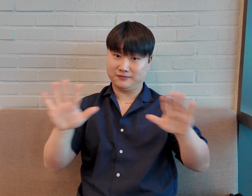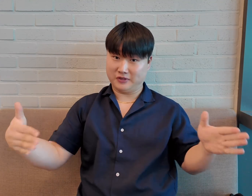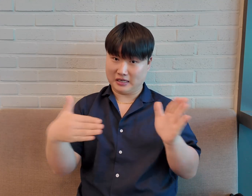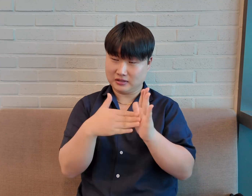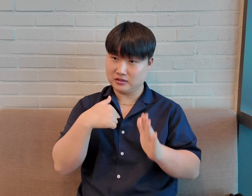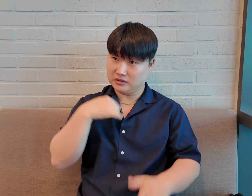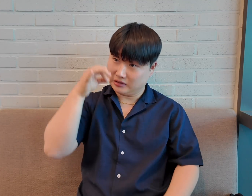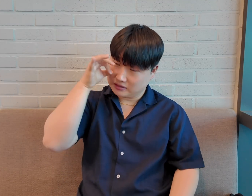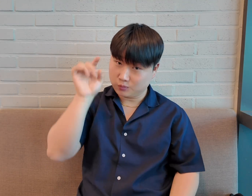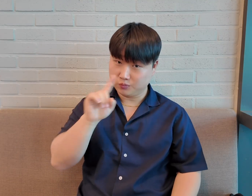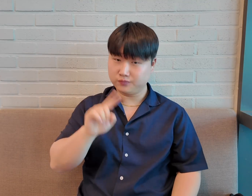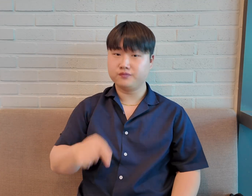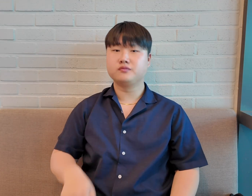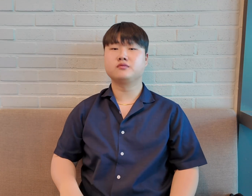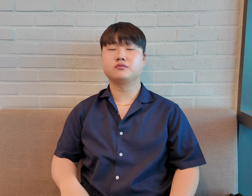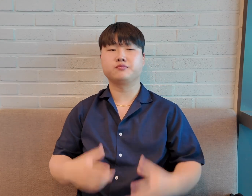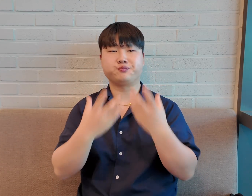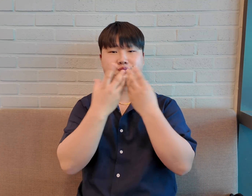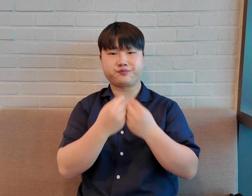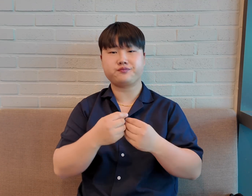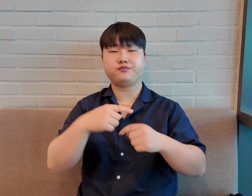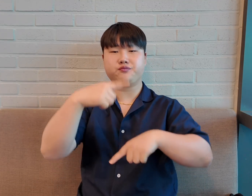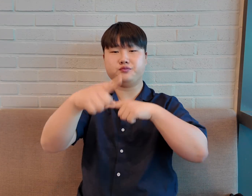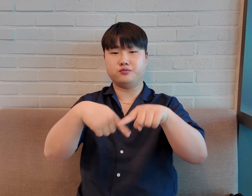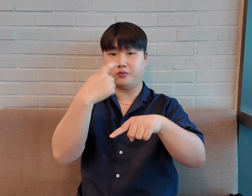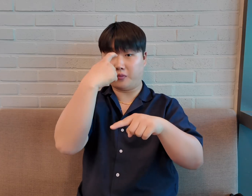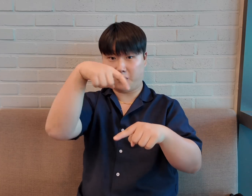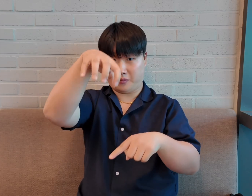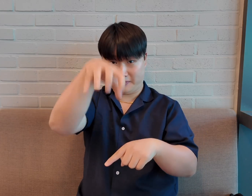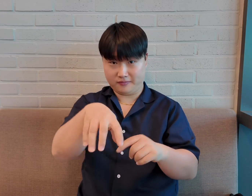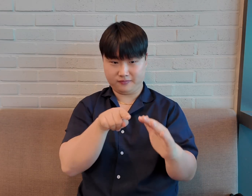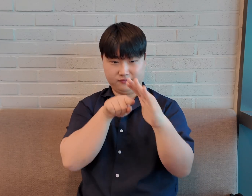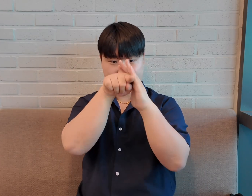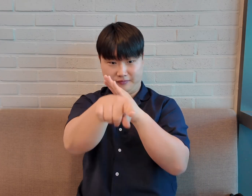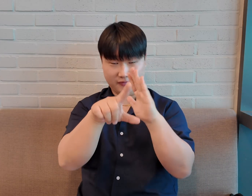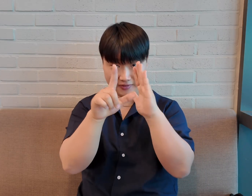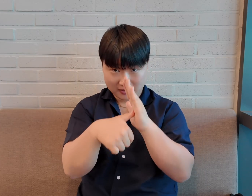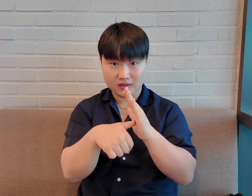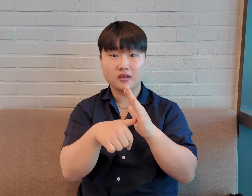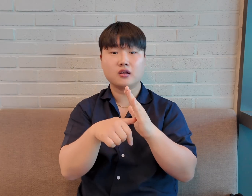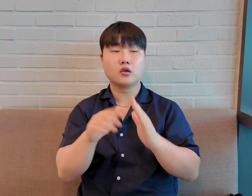From what I've seen so far, if you go to a place where you learn sign language,